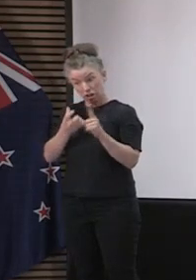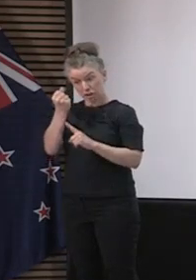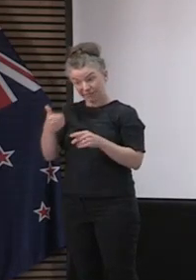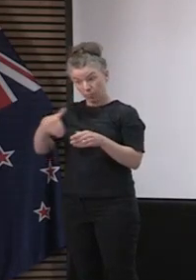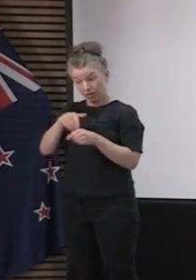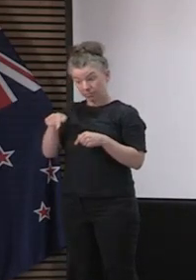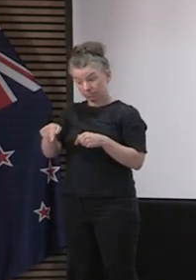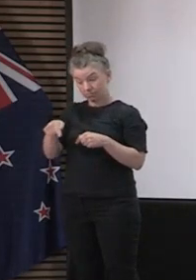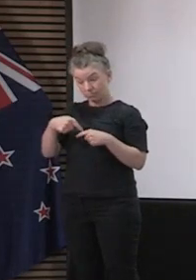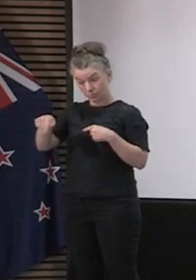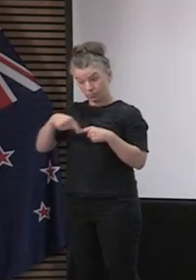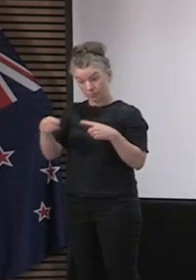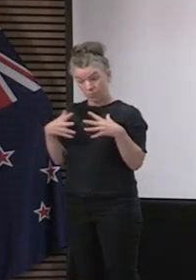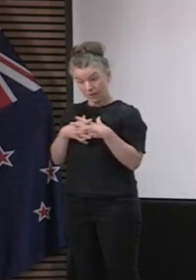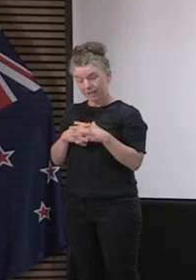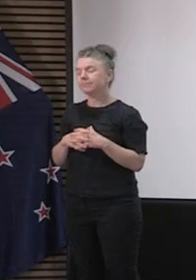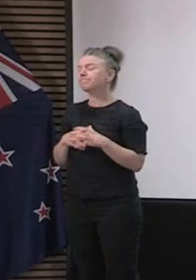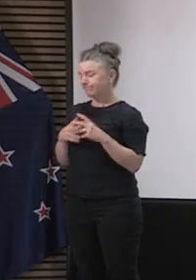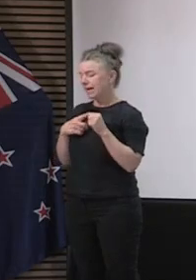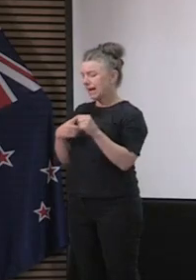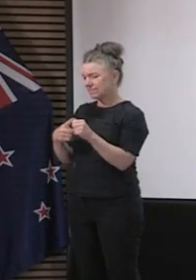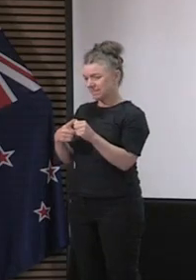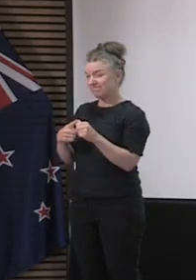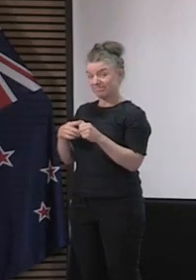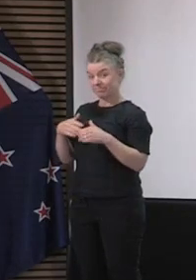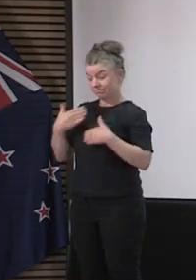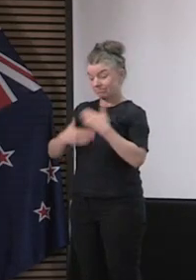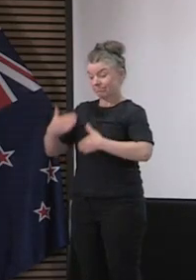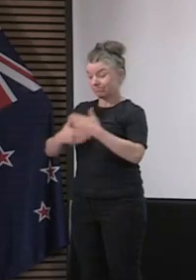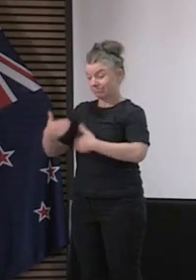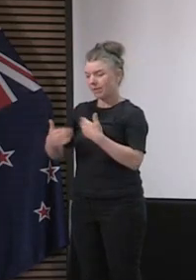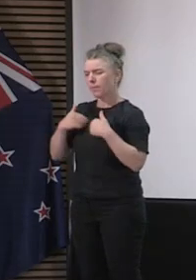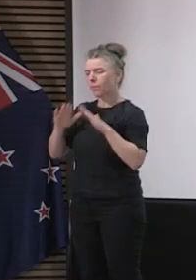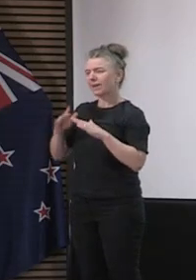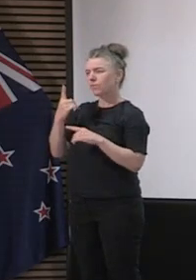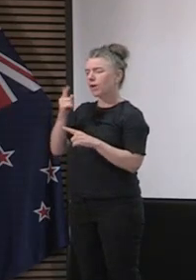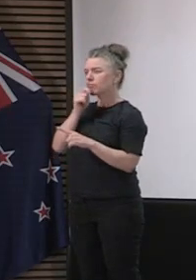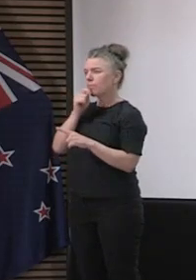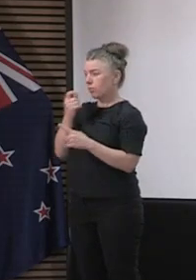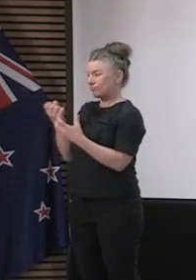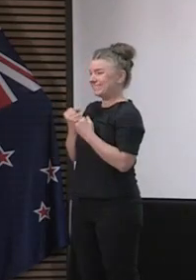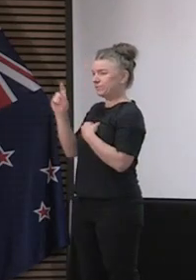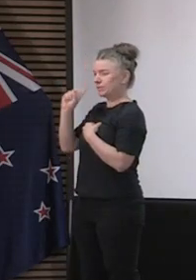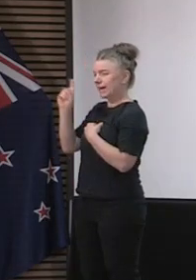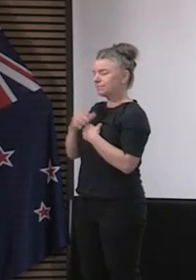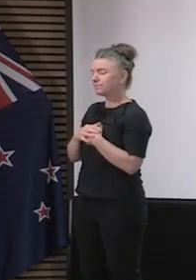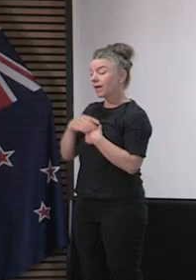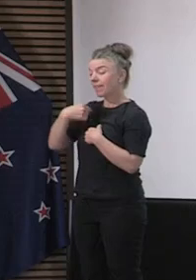standard. Is that target still going to be met by this weekend? We are well on track. The team - I'm